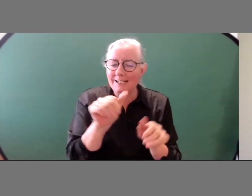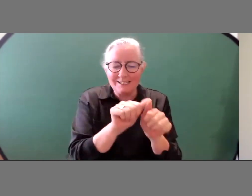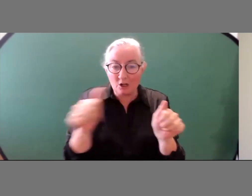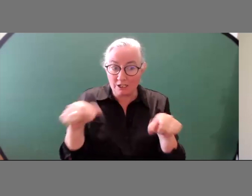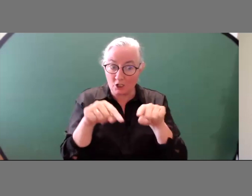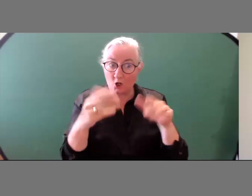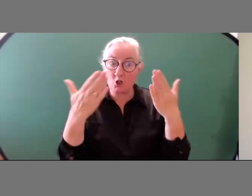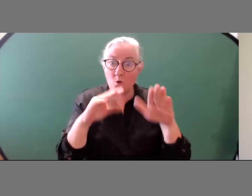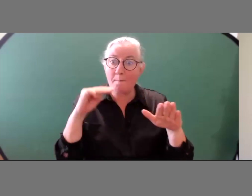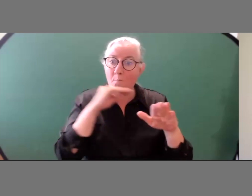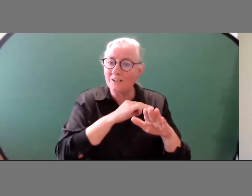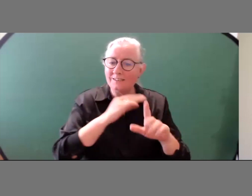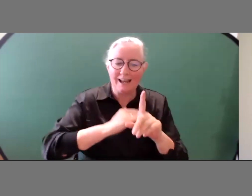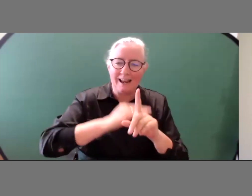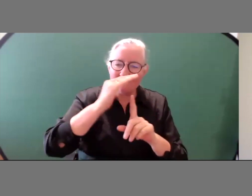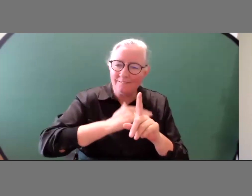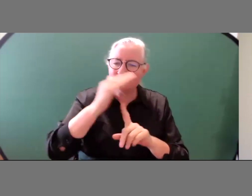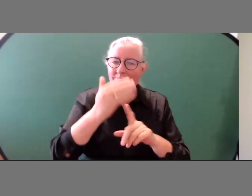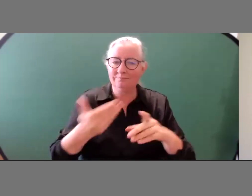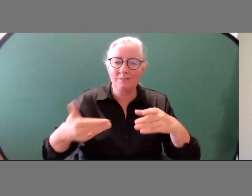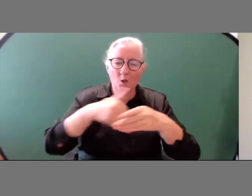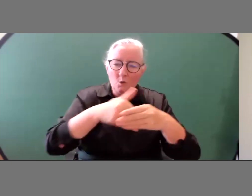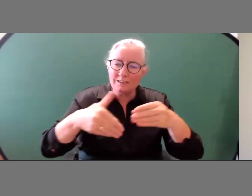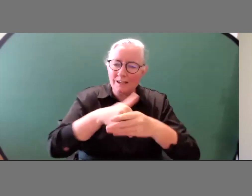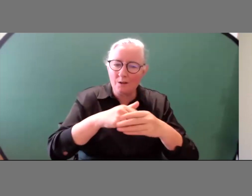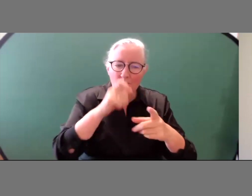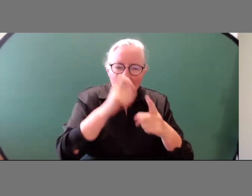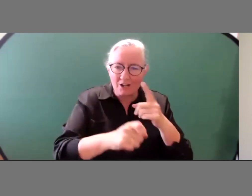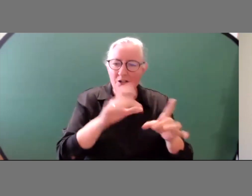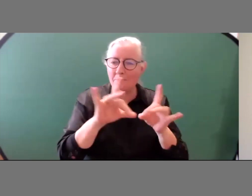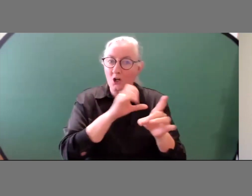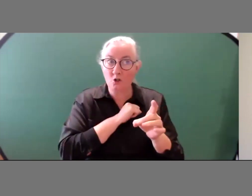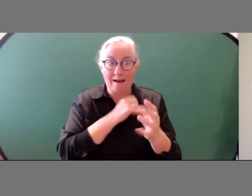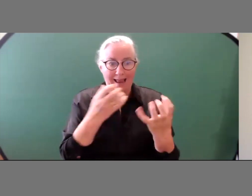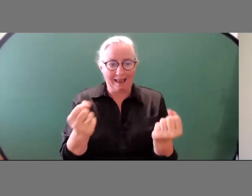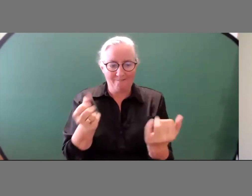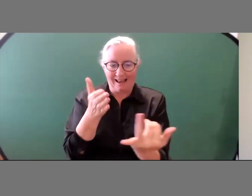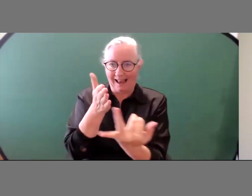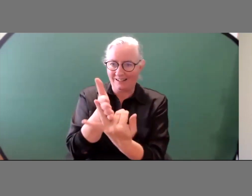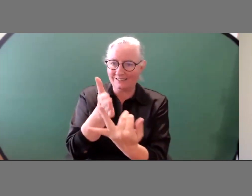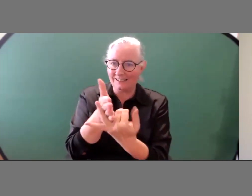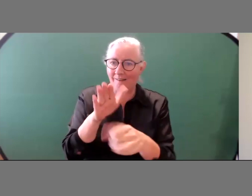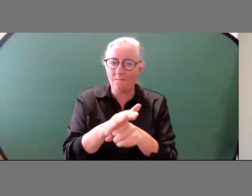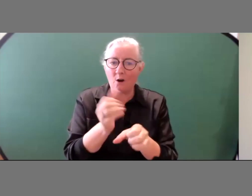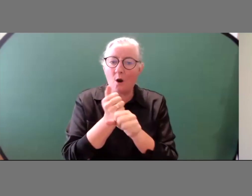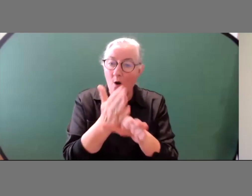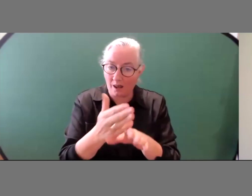in advancing a more inclusive profession that ensures accessibility for all. Today marks the